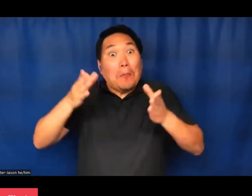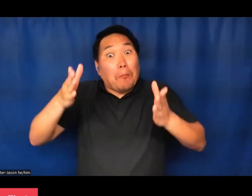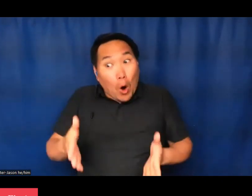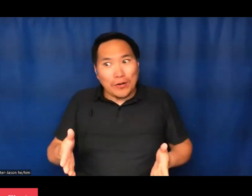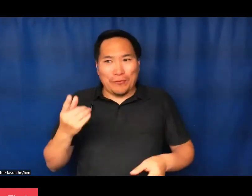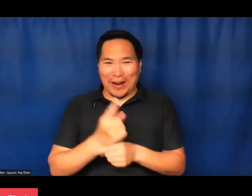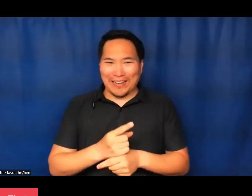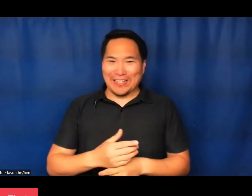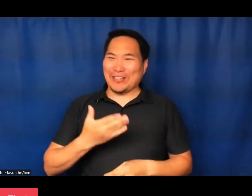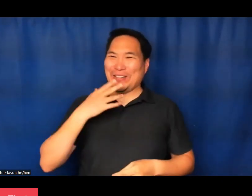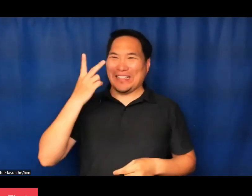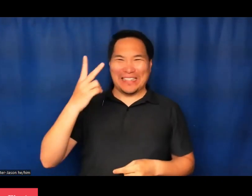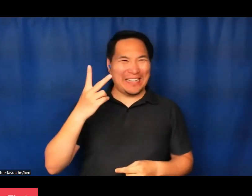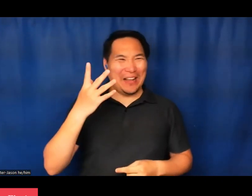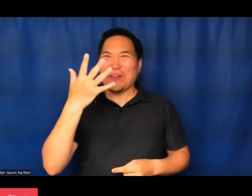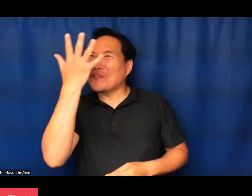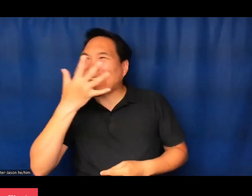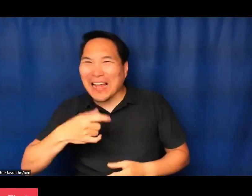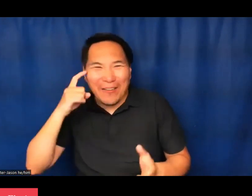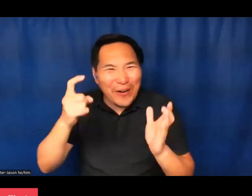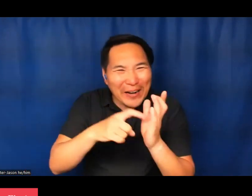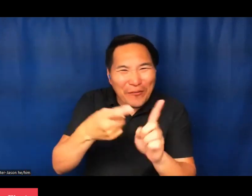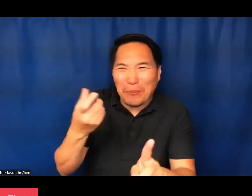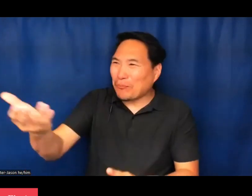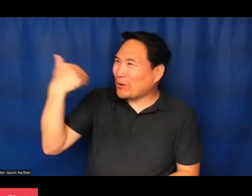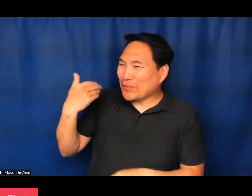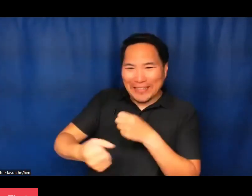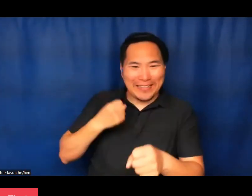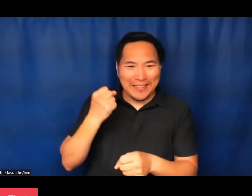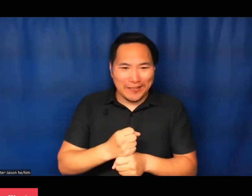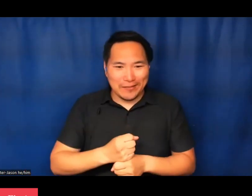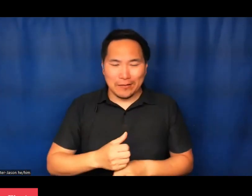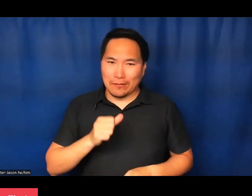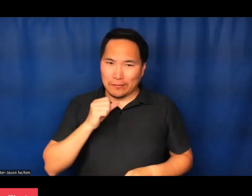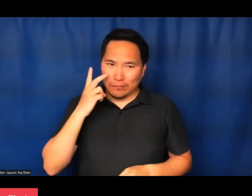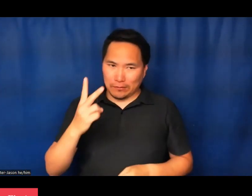So good to see familiar faces from our past years, and I don't see our online friends,